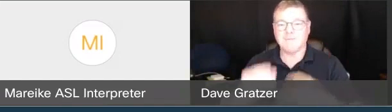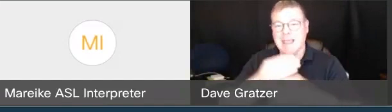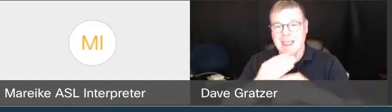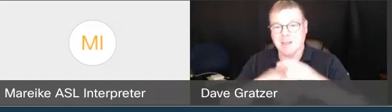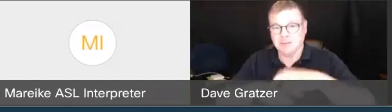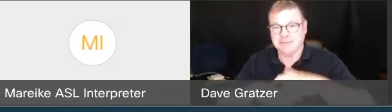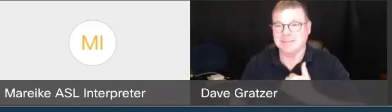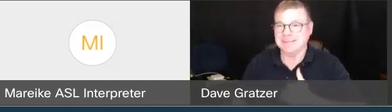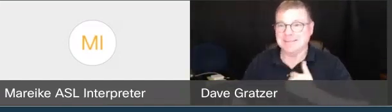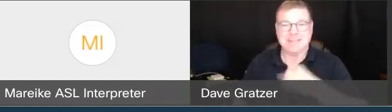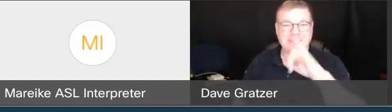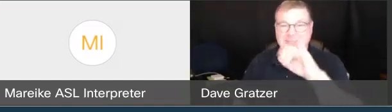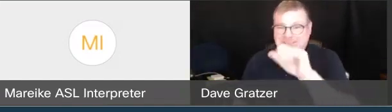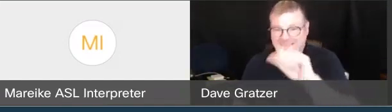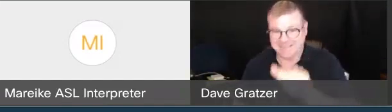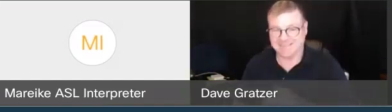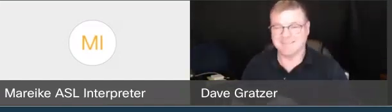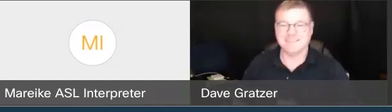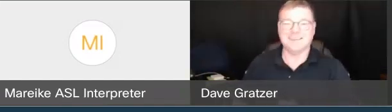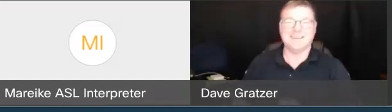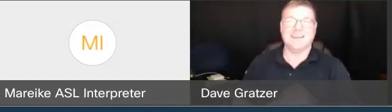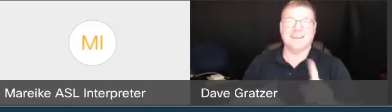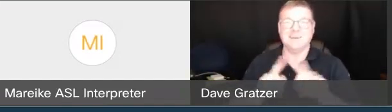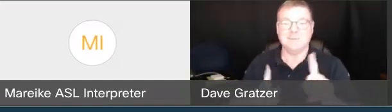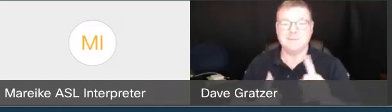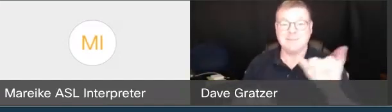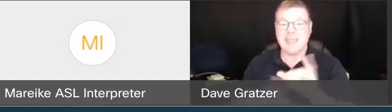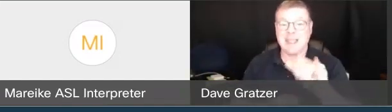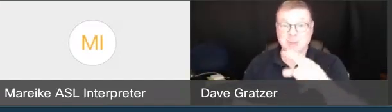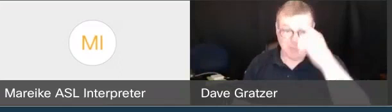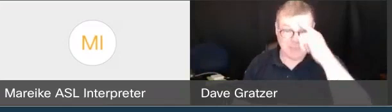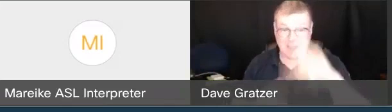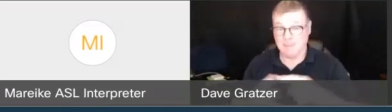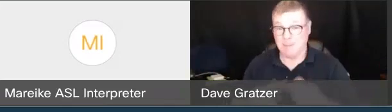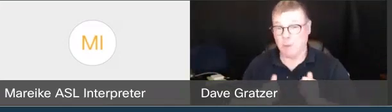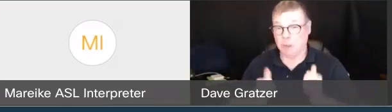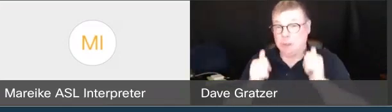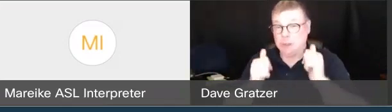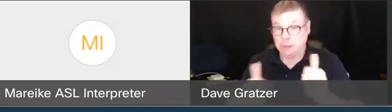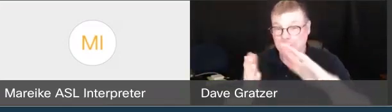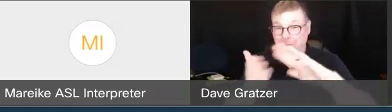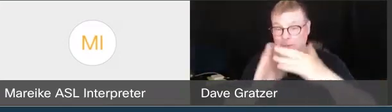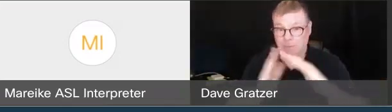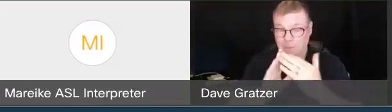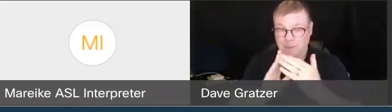sorry, Jessica, as you think about assertive community treatment, I mean, a couple of things